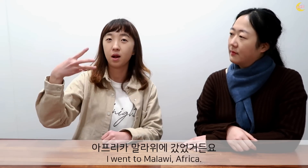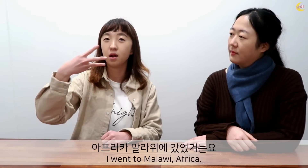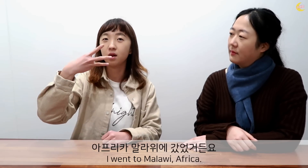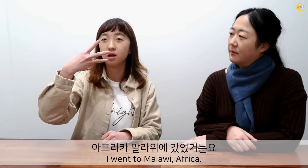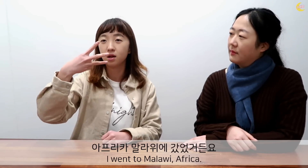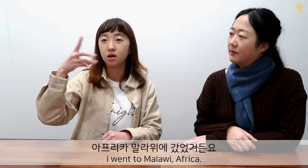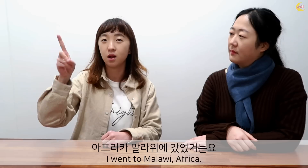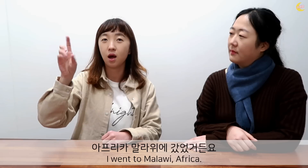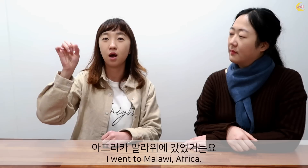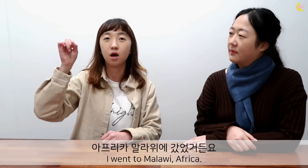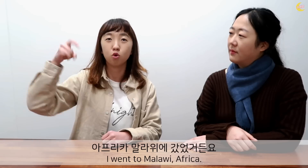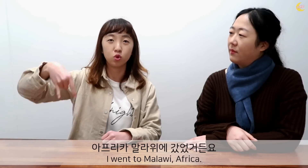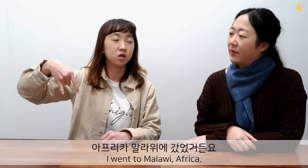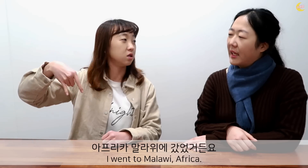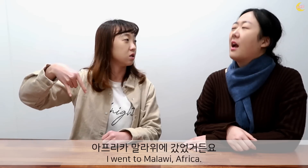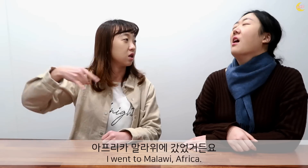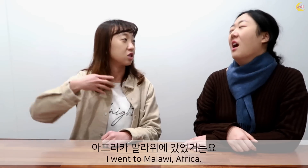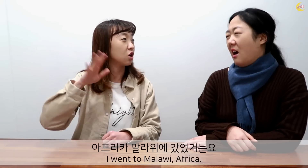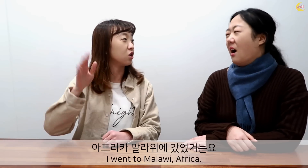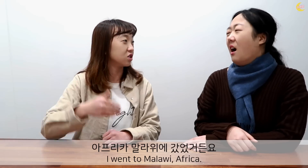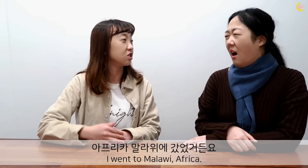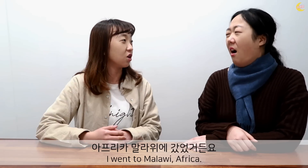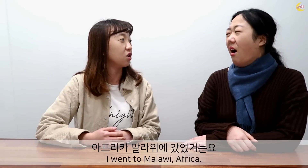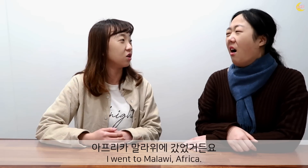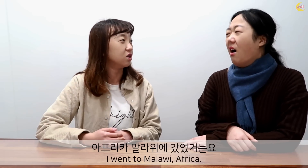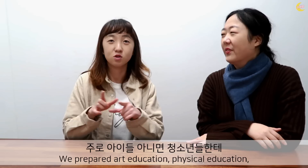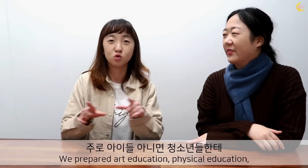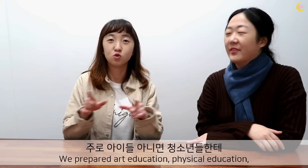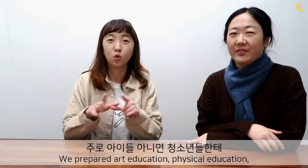I went to Malawi, Africa.